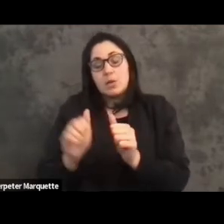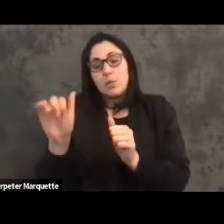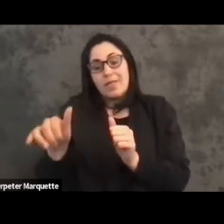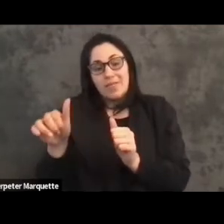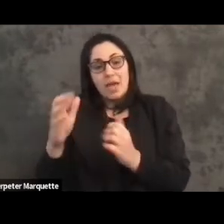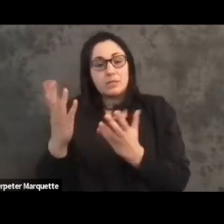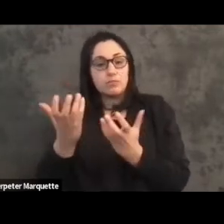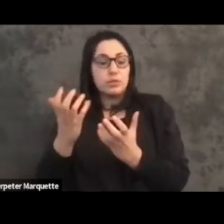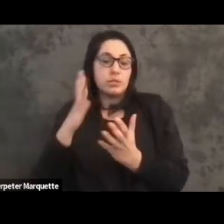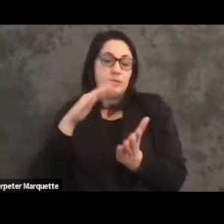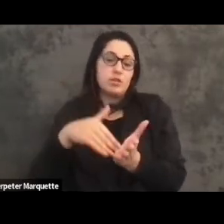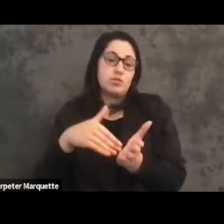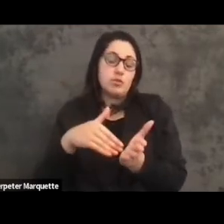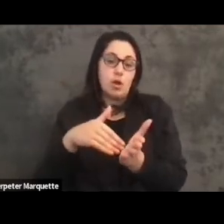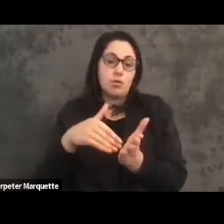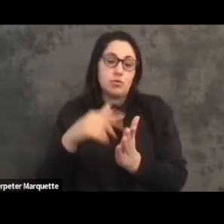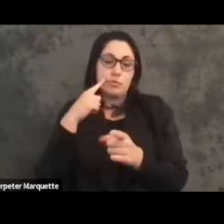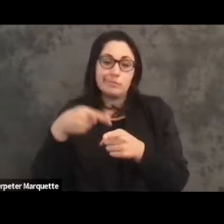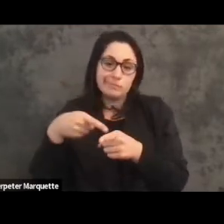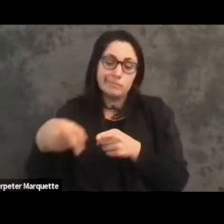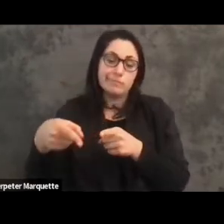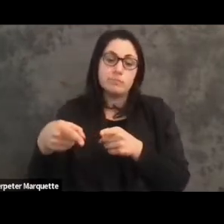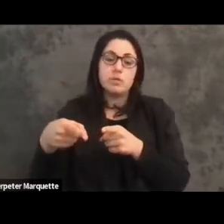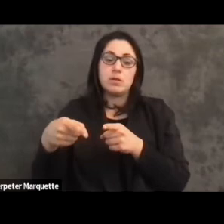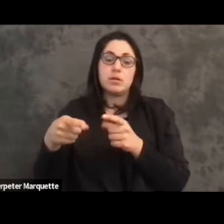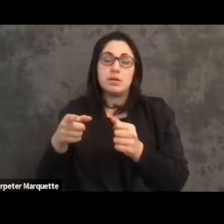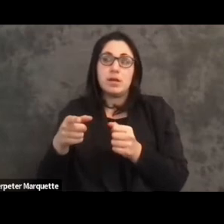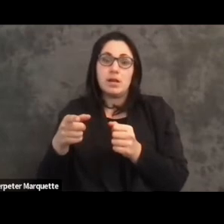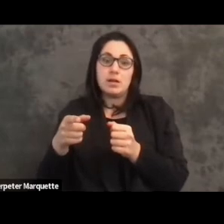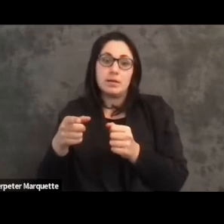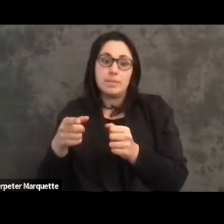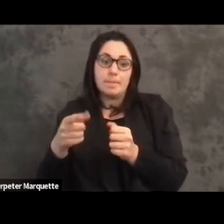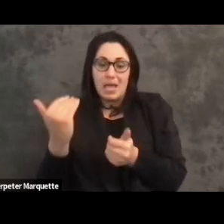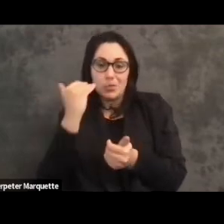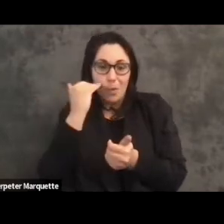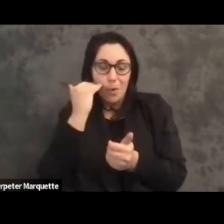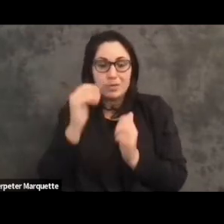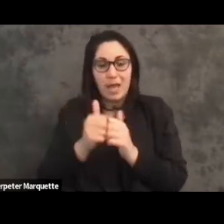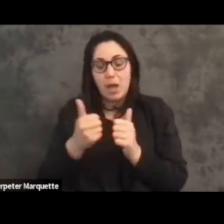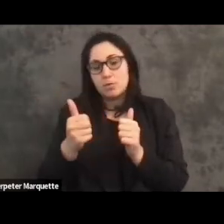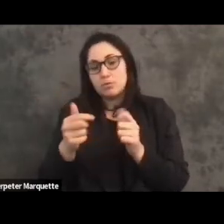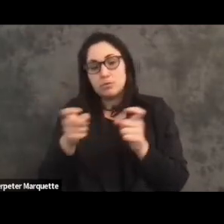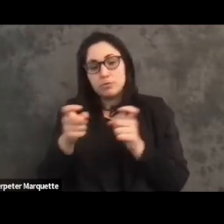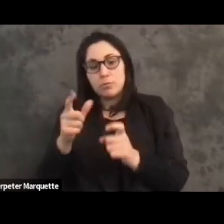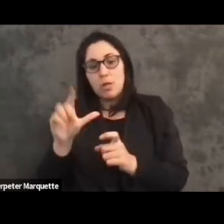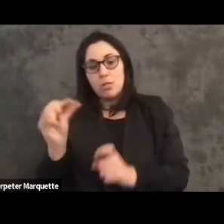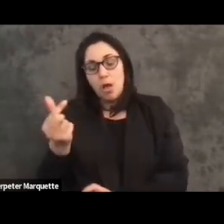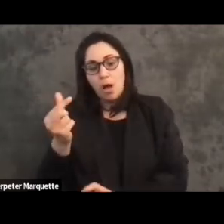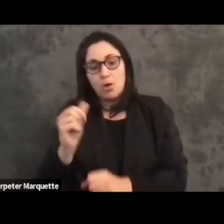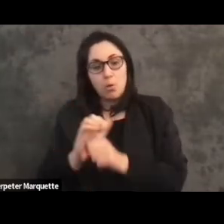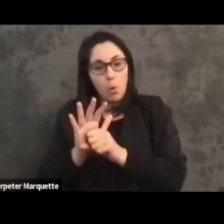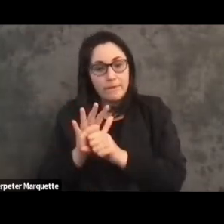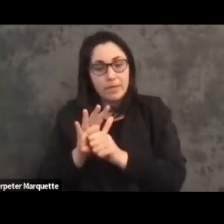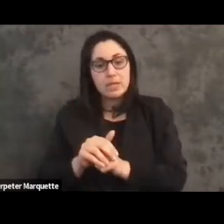seeks a support group for Long COVID people and through them, seek a medical provider